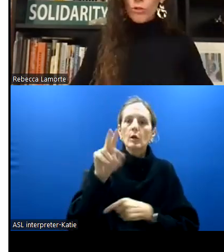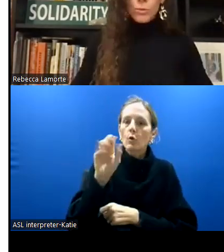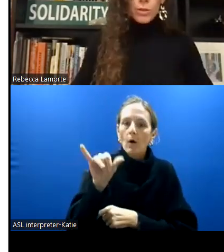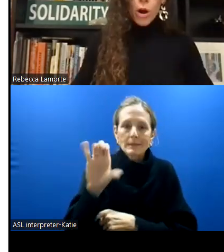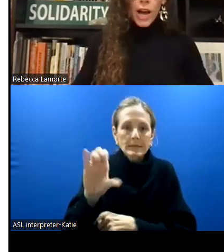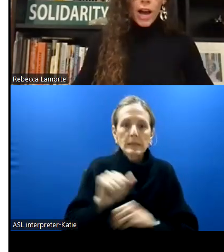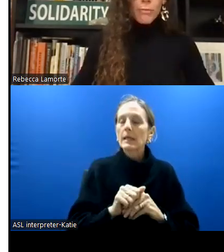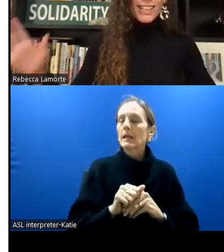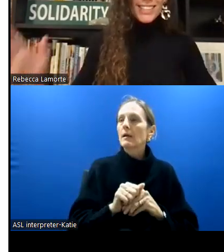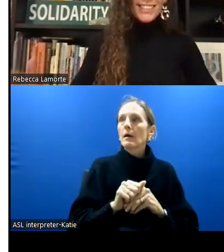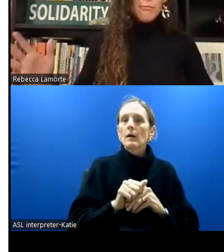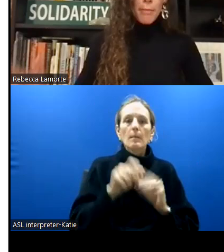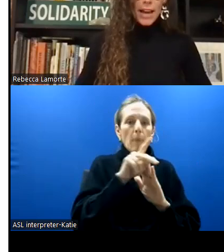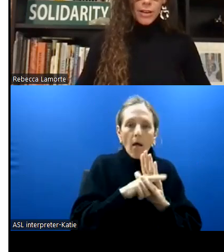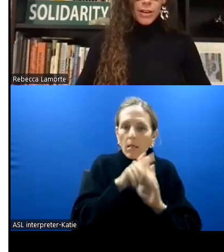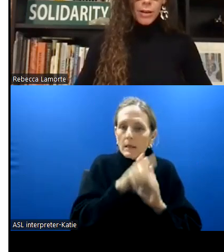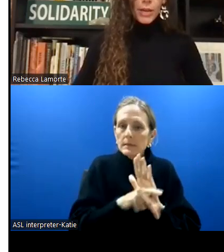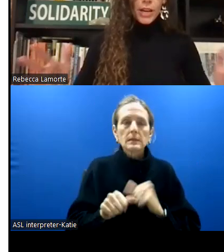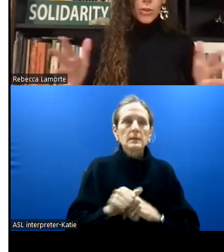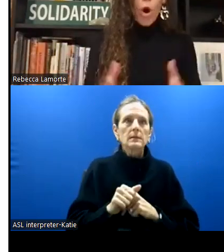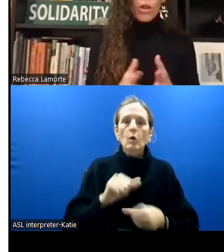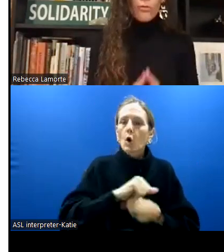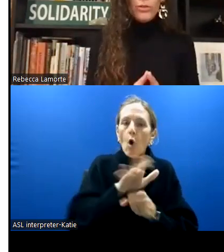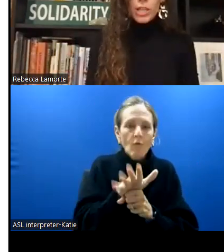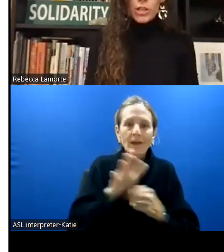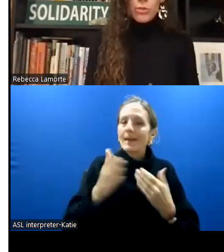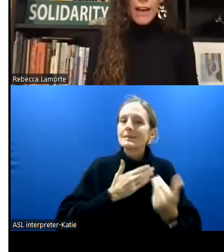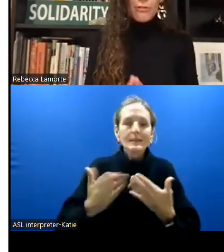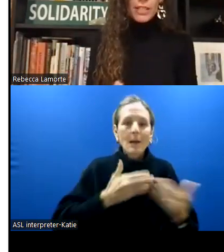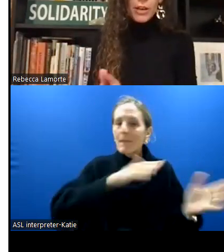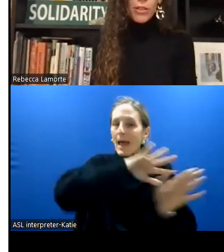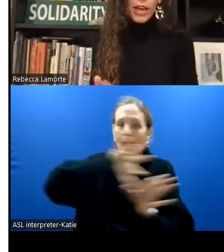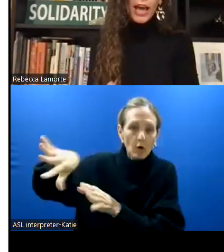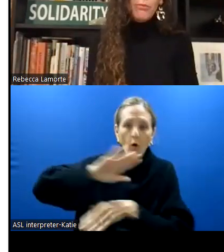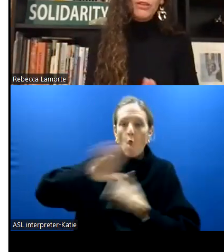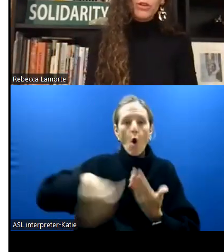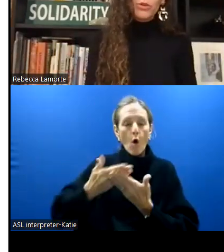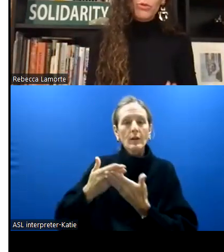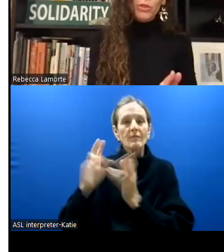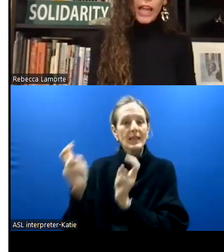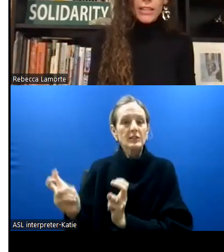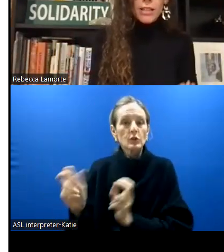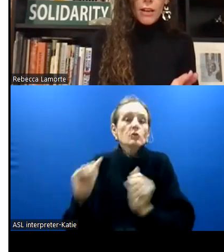COVID was going on, but it didn't matter, because all of those issues, every single thing can be viewed through the lens